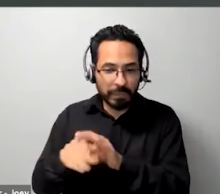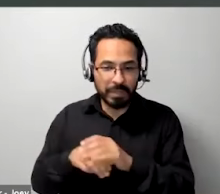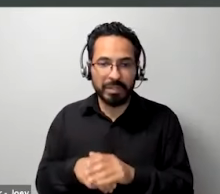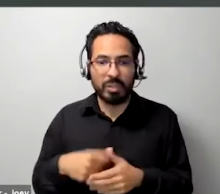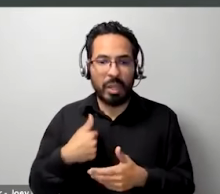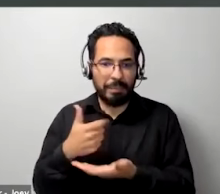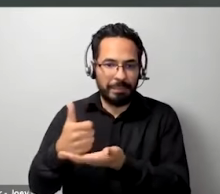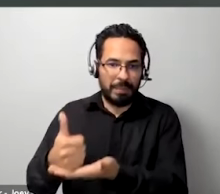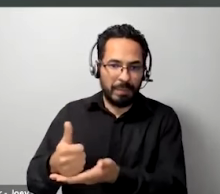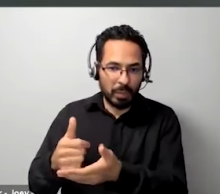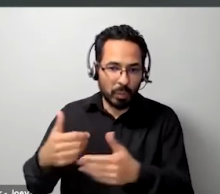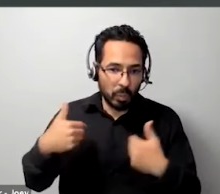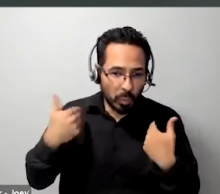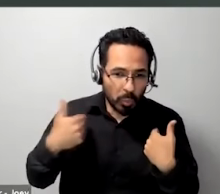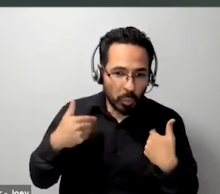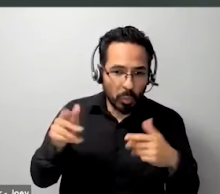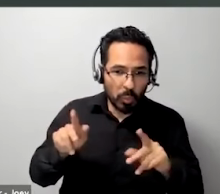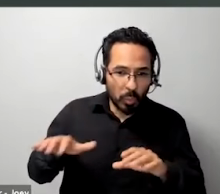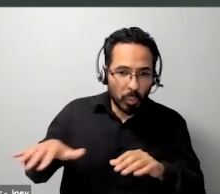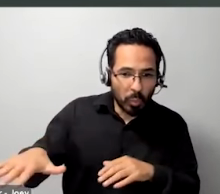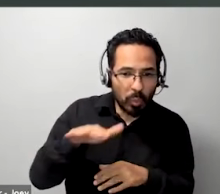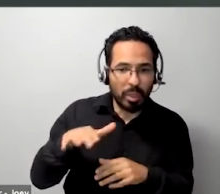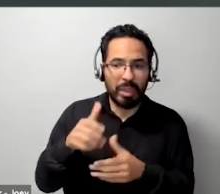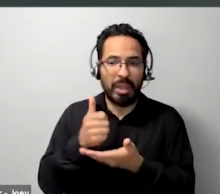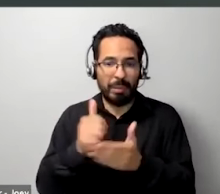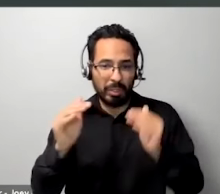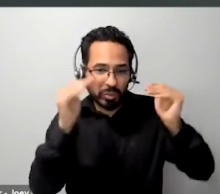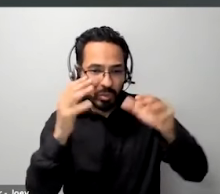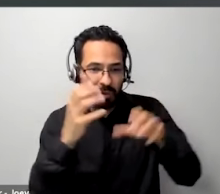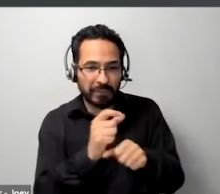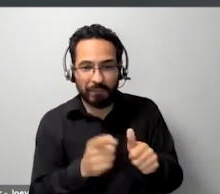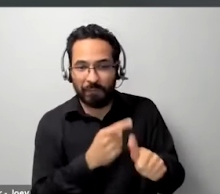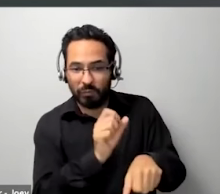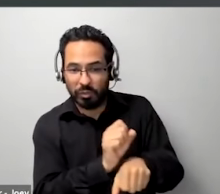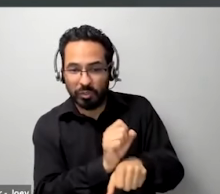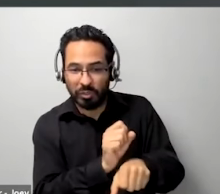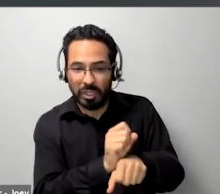and also adults getting their first jobs, and what jobs and skillset they had,